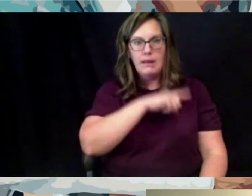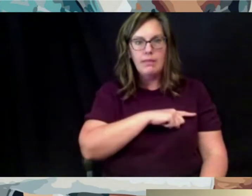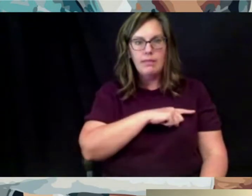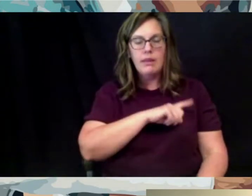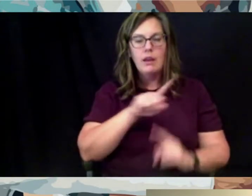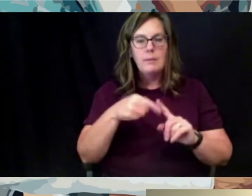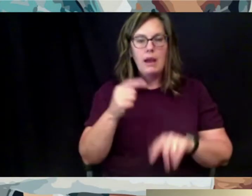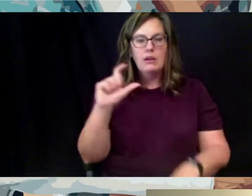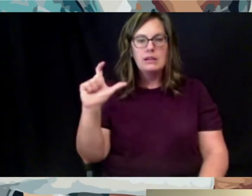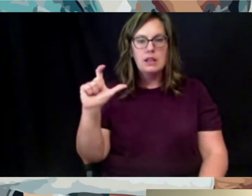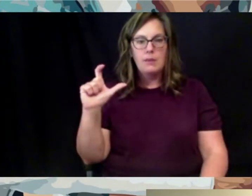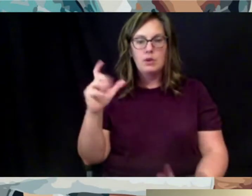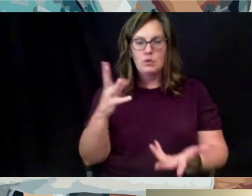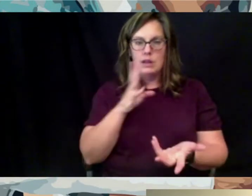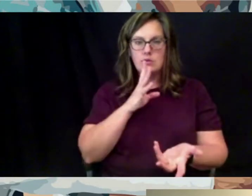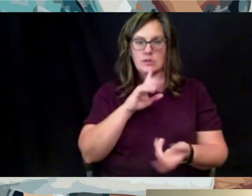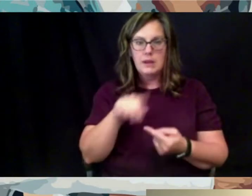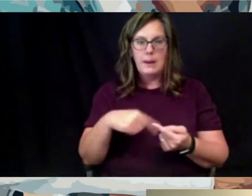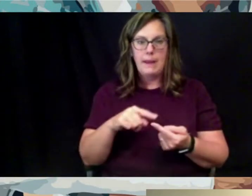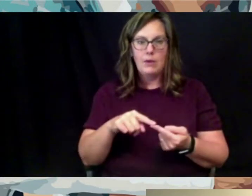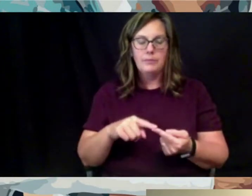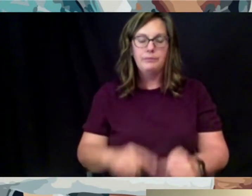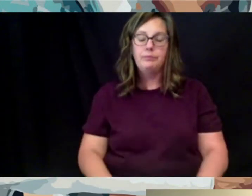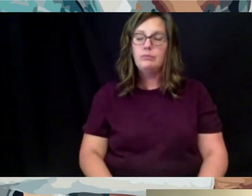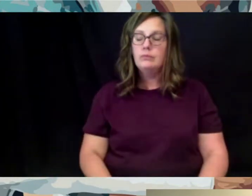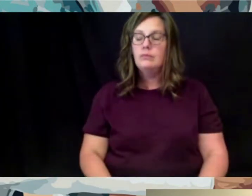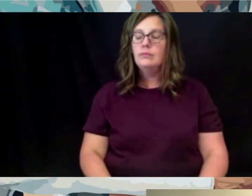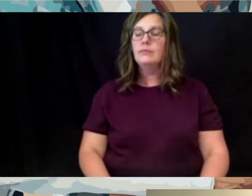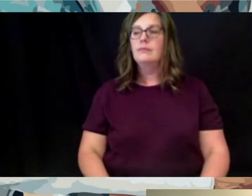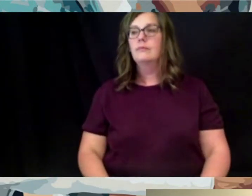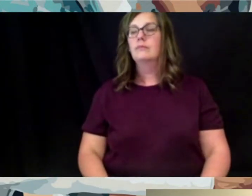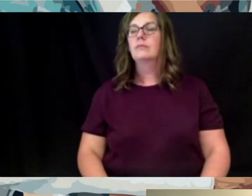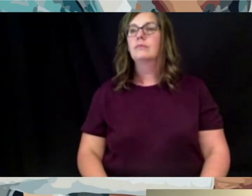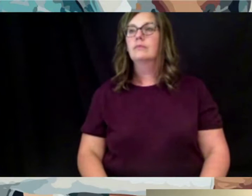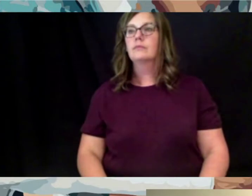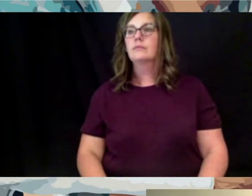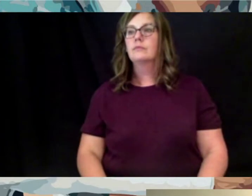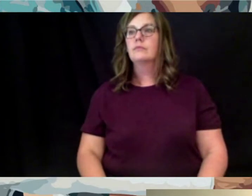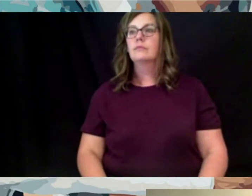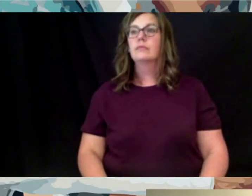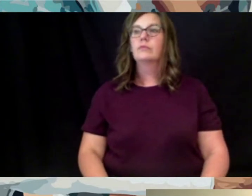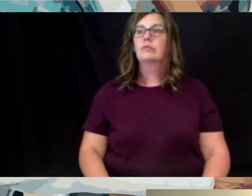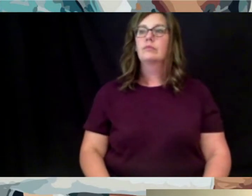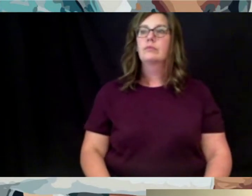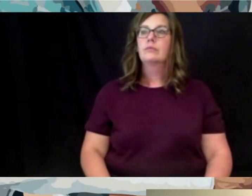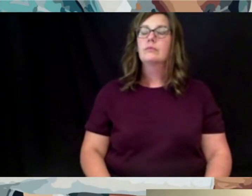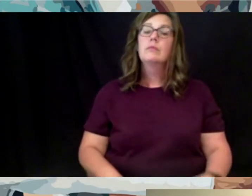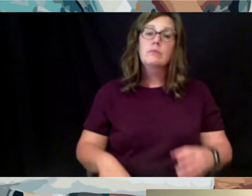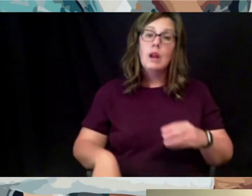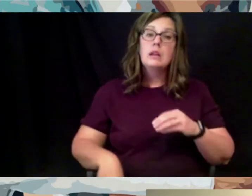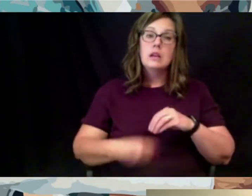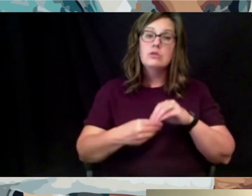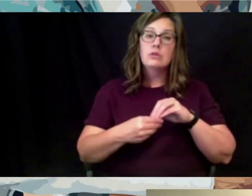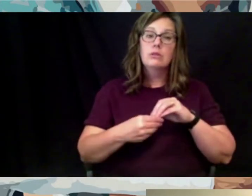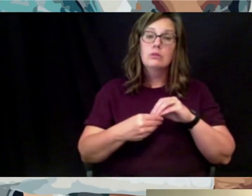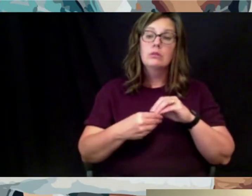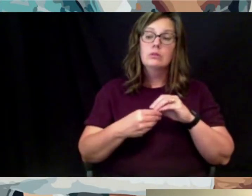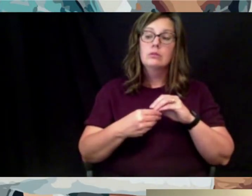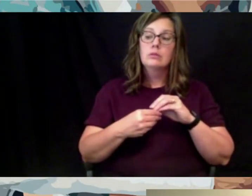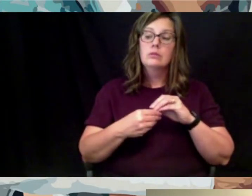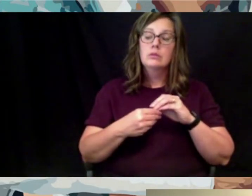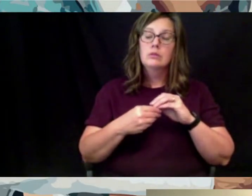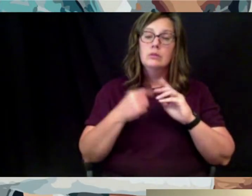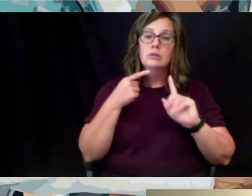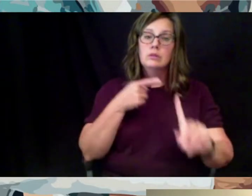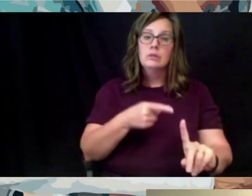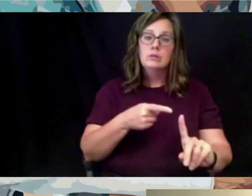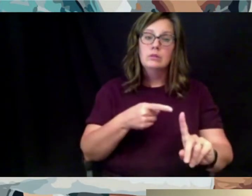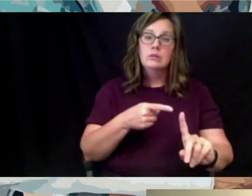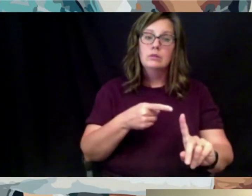speak to well an additional one to that which is very salient to our experience in colorado western